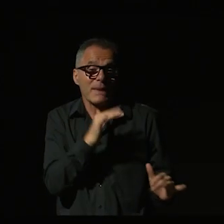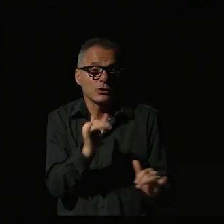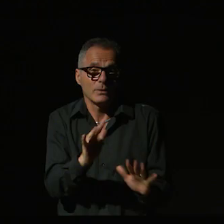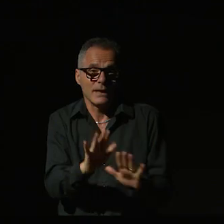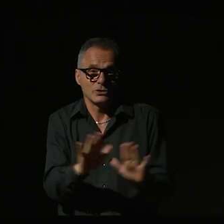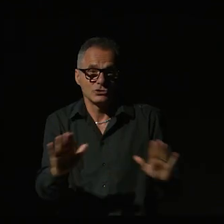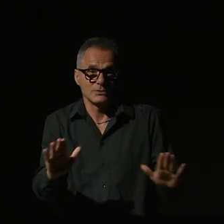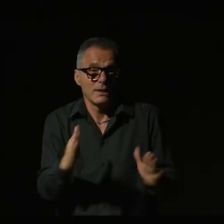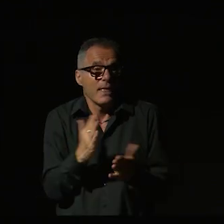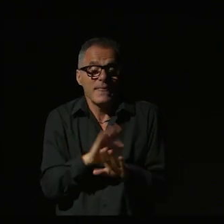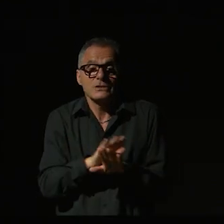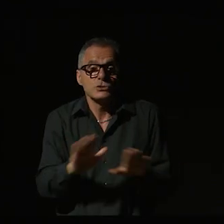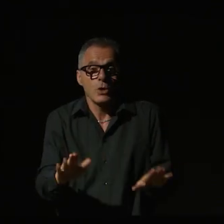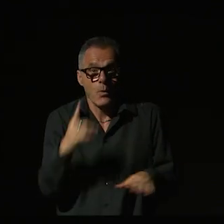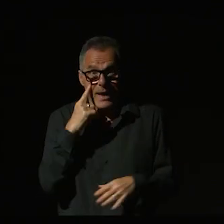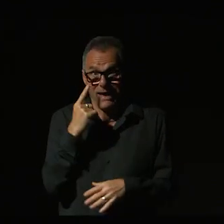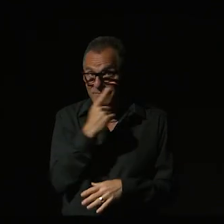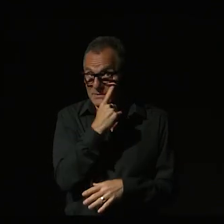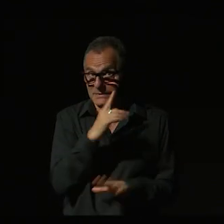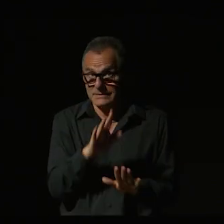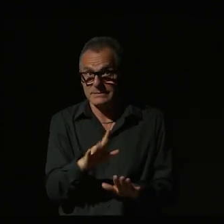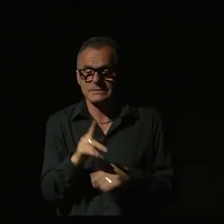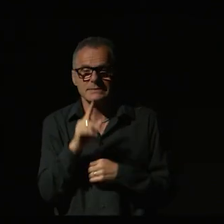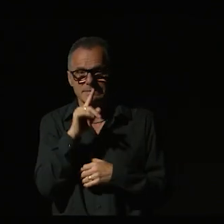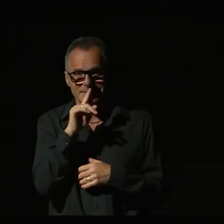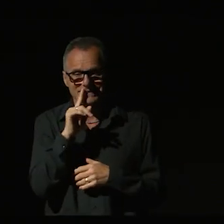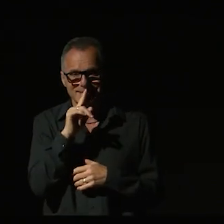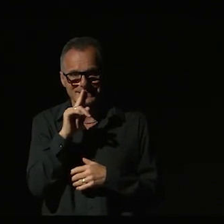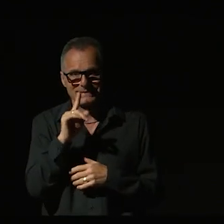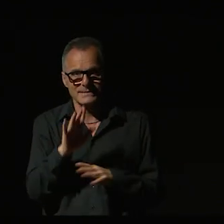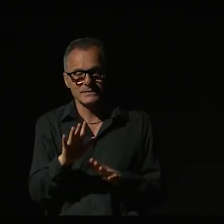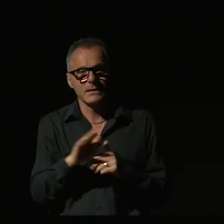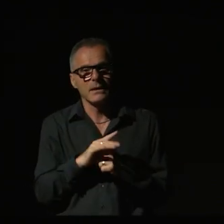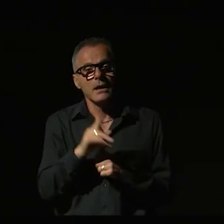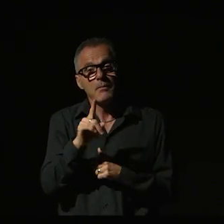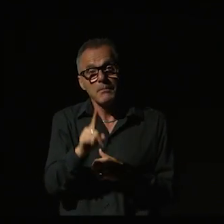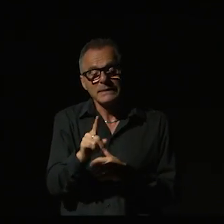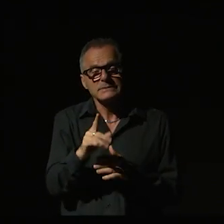There's no evidence for an alteration visible in the cartoon and it is likely that instead of creating